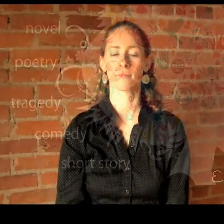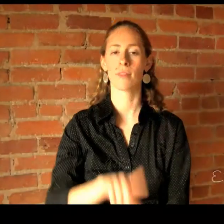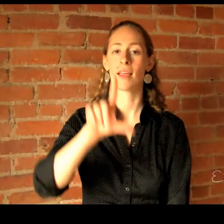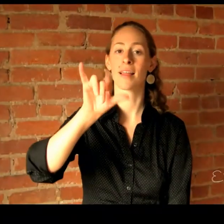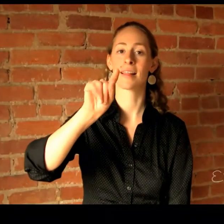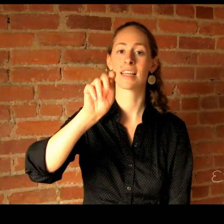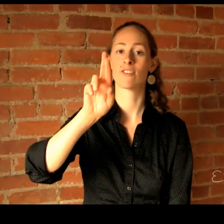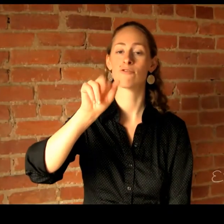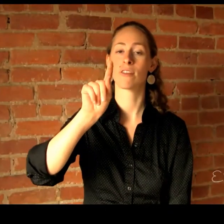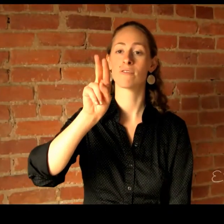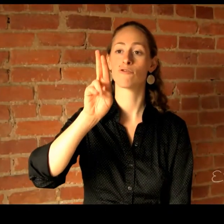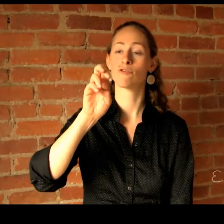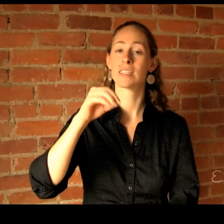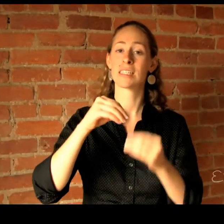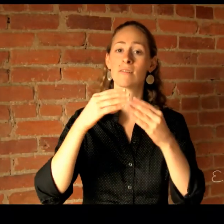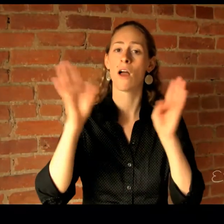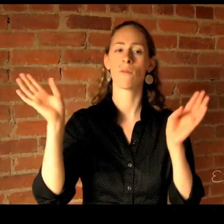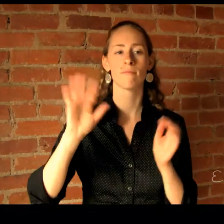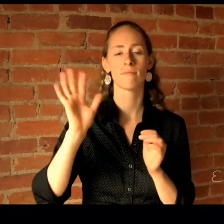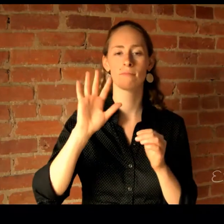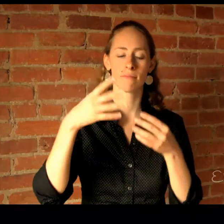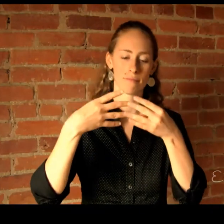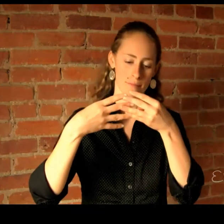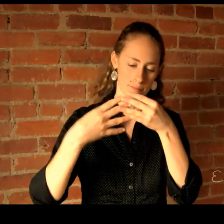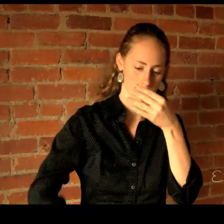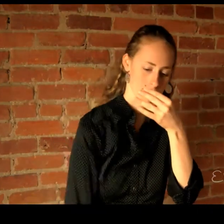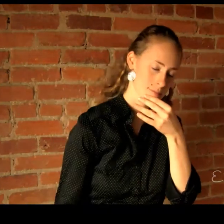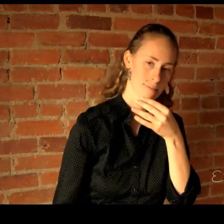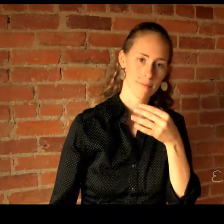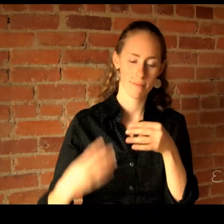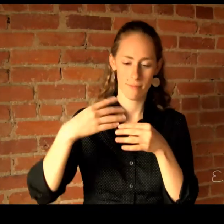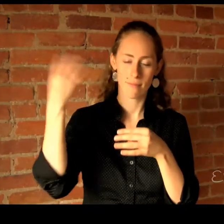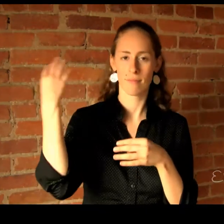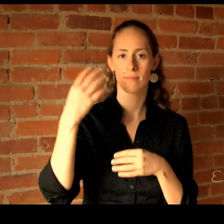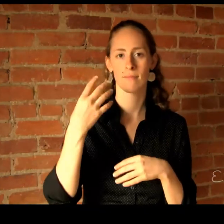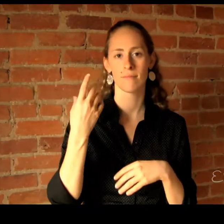There are countless genres in ASL literature and I will select just a few. Whatever I select to share, they do